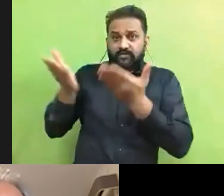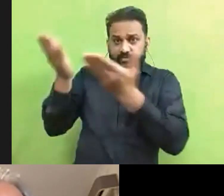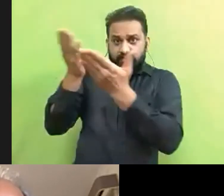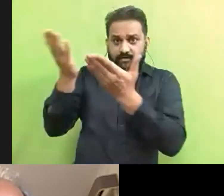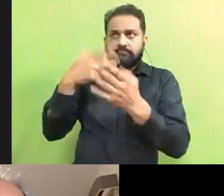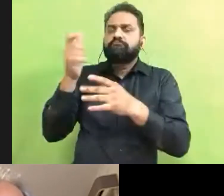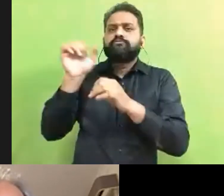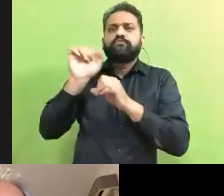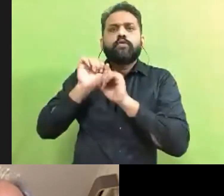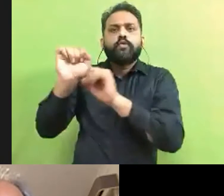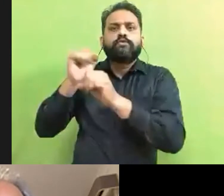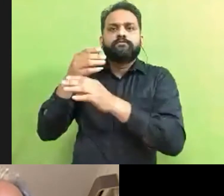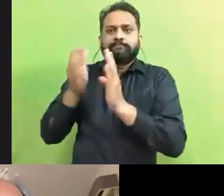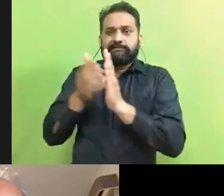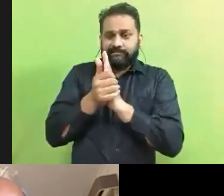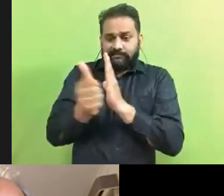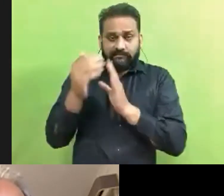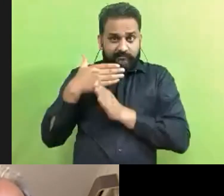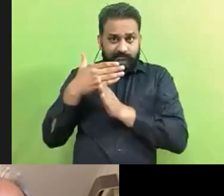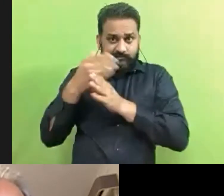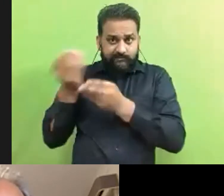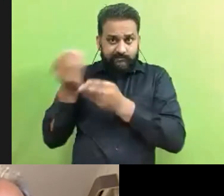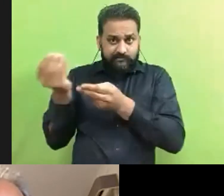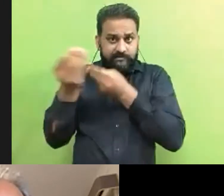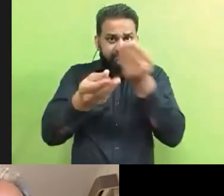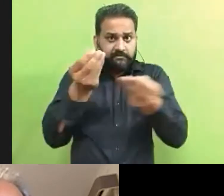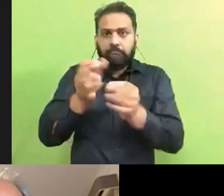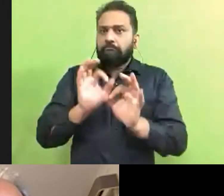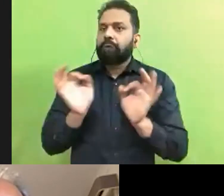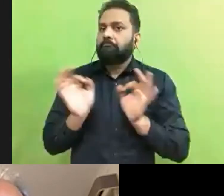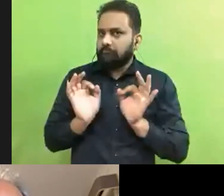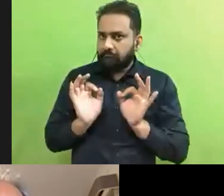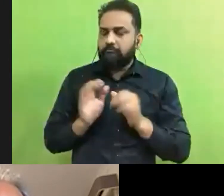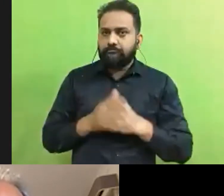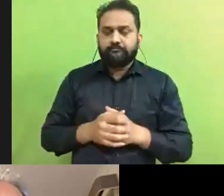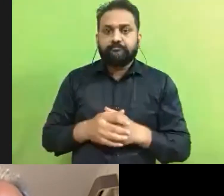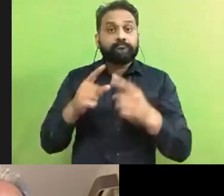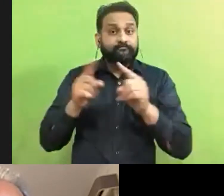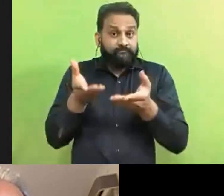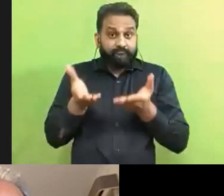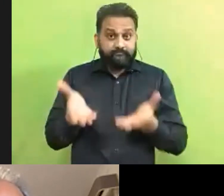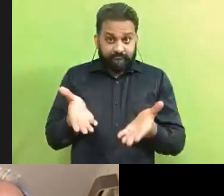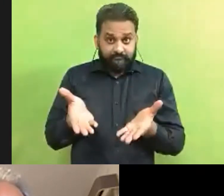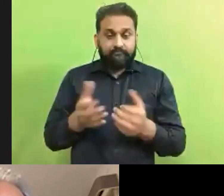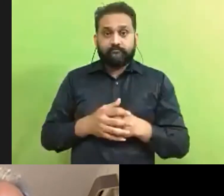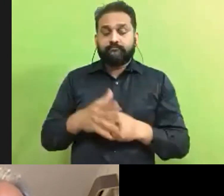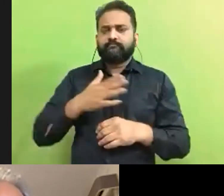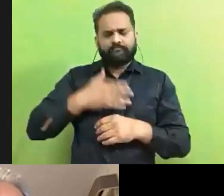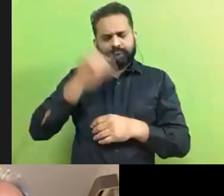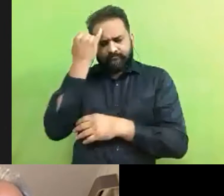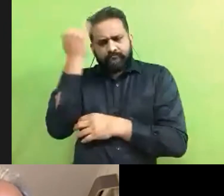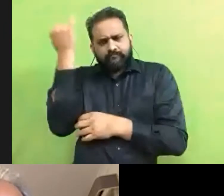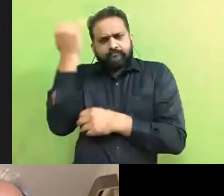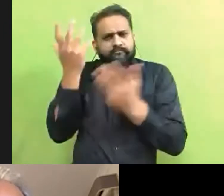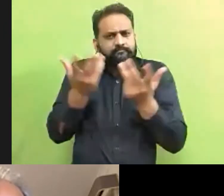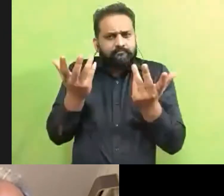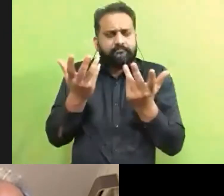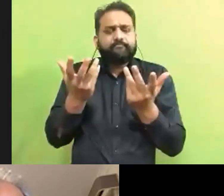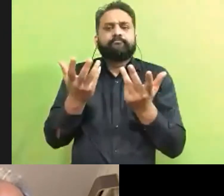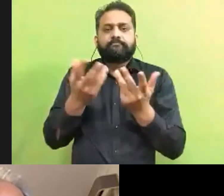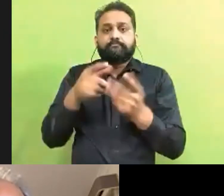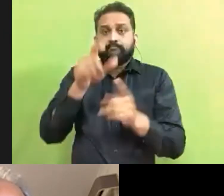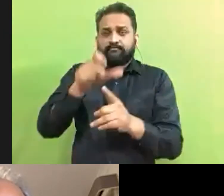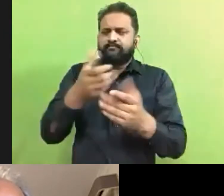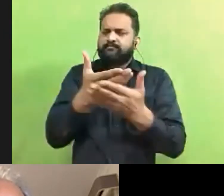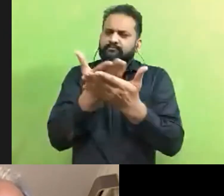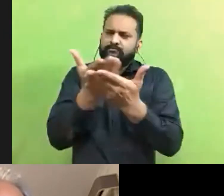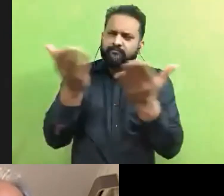these skills with everyone but here our idea is that everybody should learn these skills